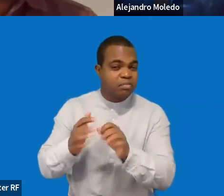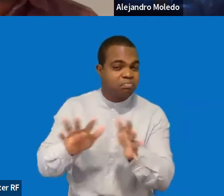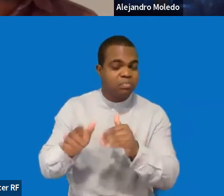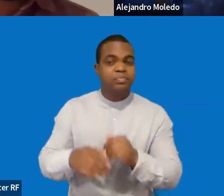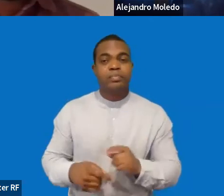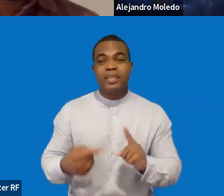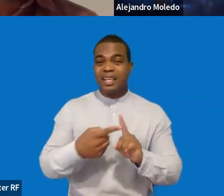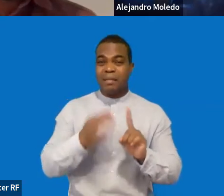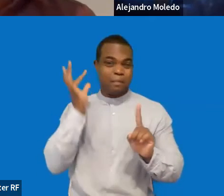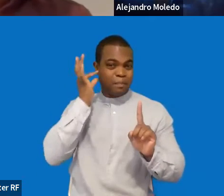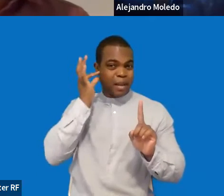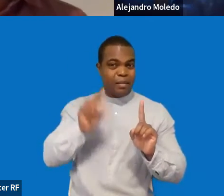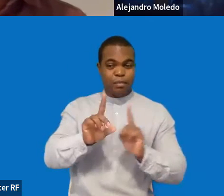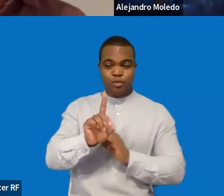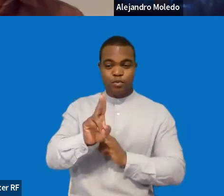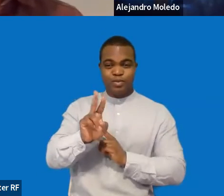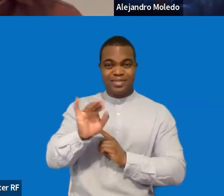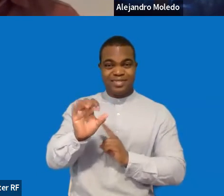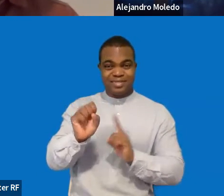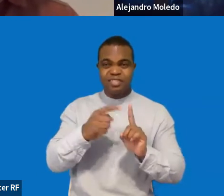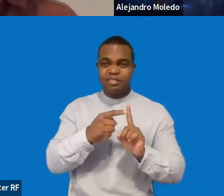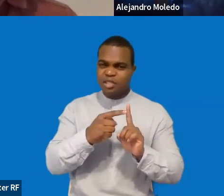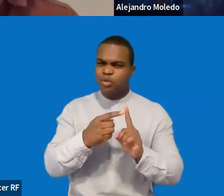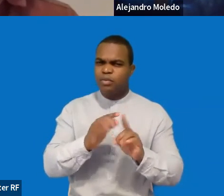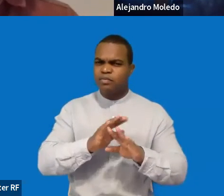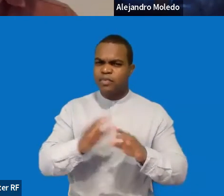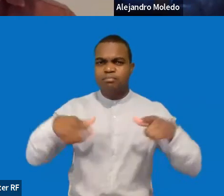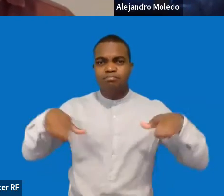Then we talked about the parking card, which we know will replace